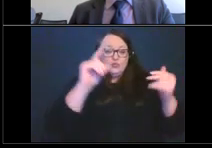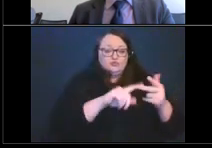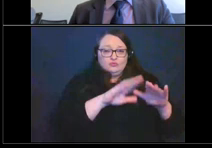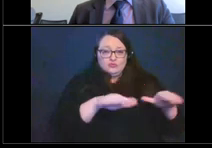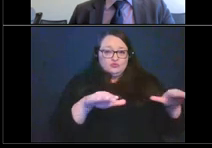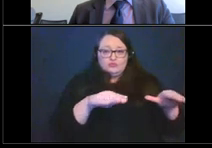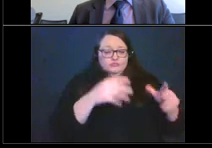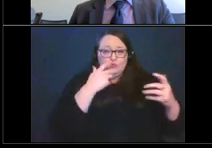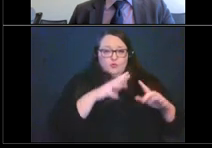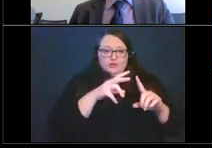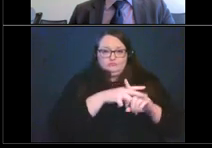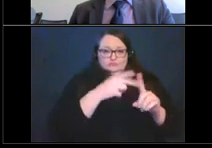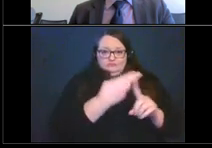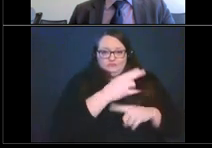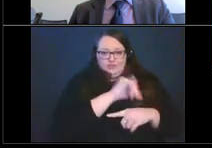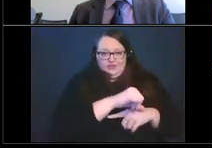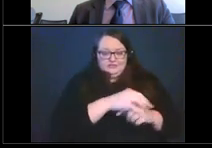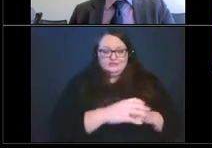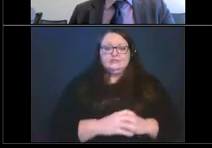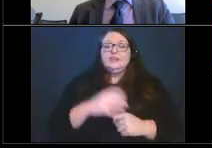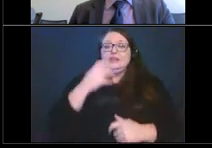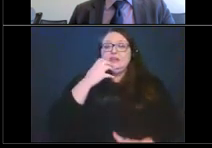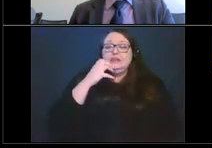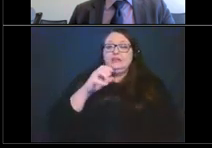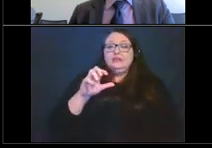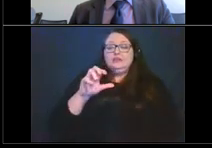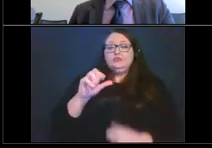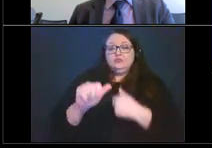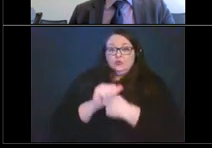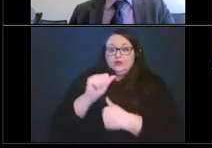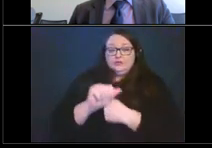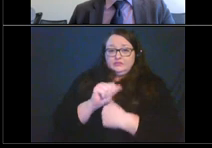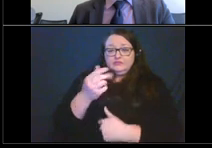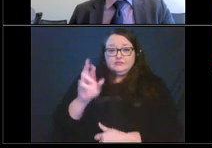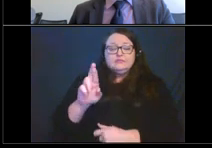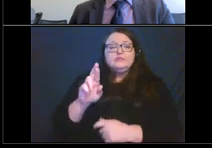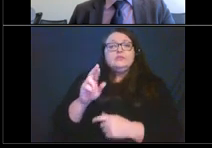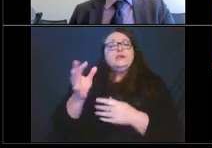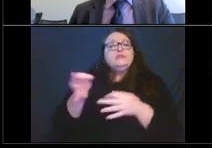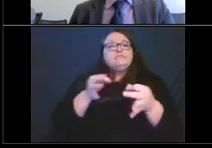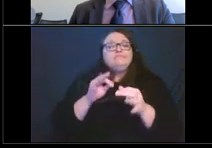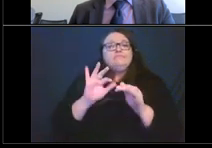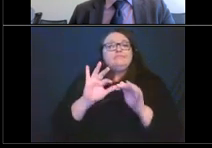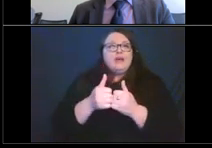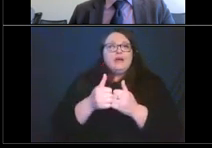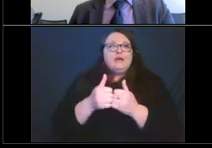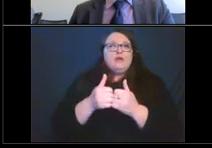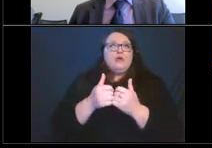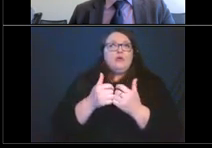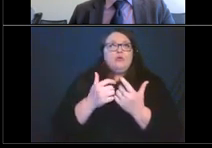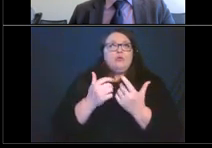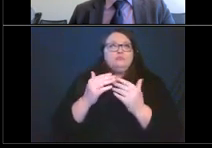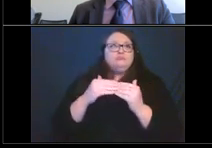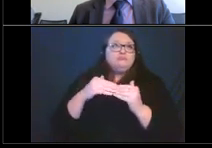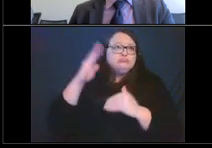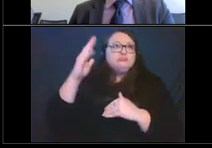of that is it provides context of how abnormally hot it is, but it also takes into account that CDC